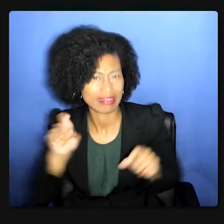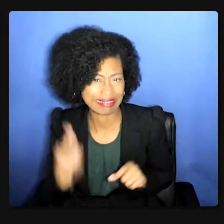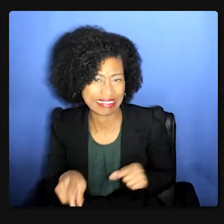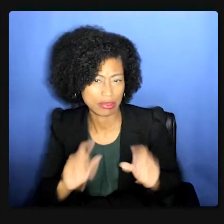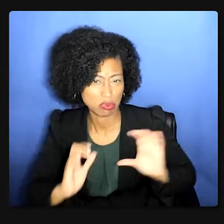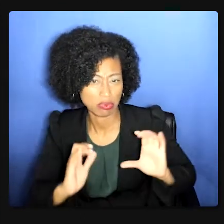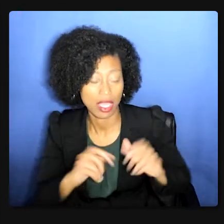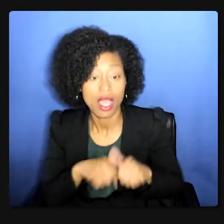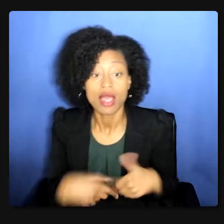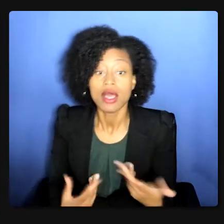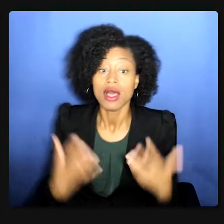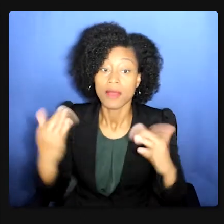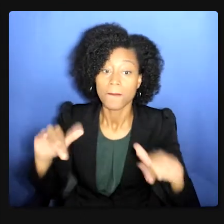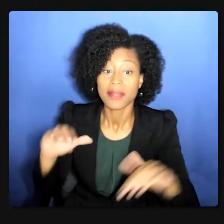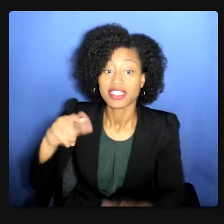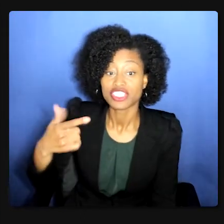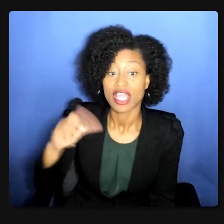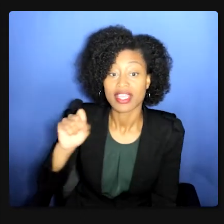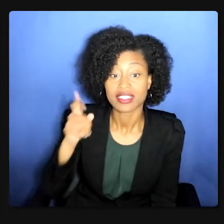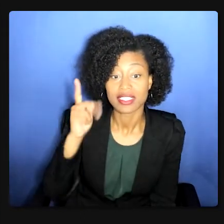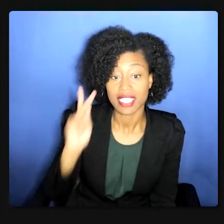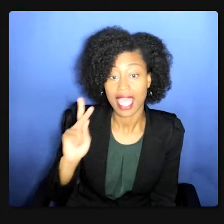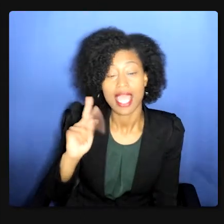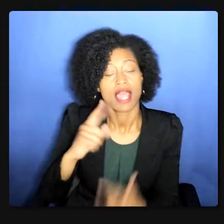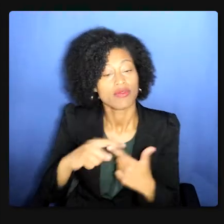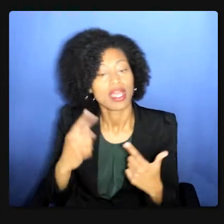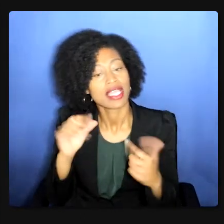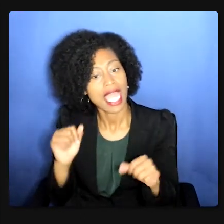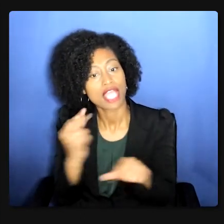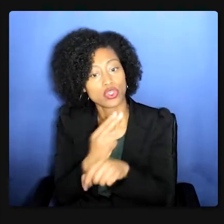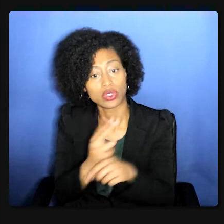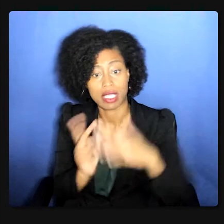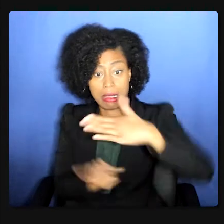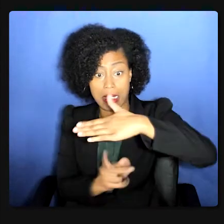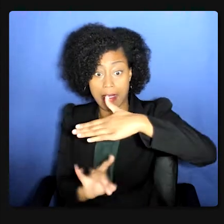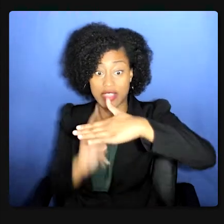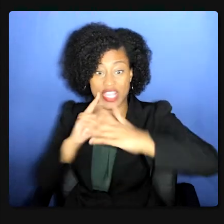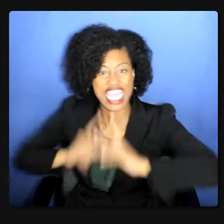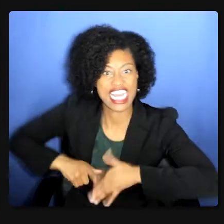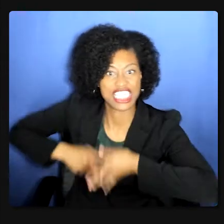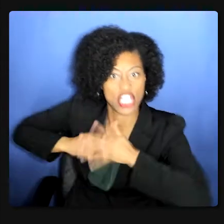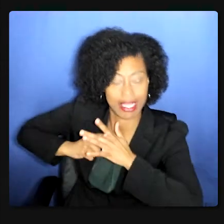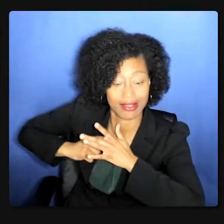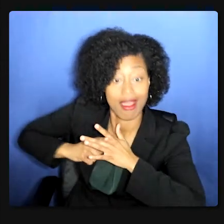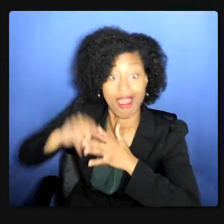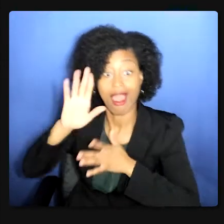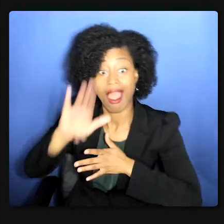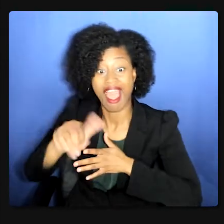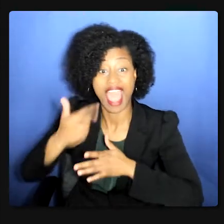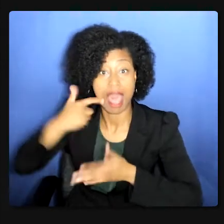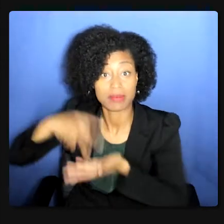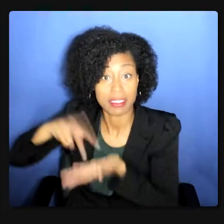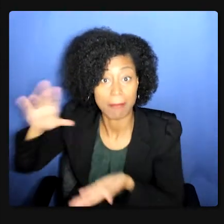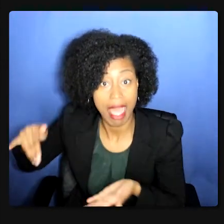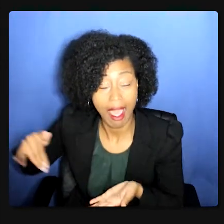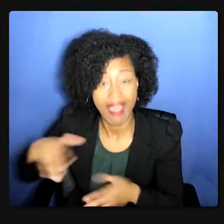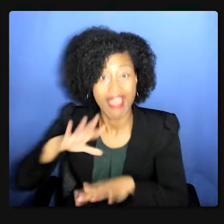So the game server can use the GSDK to tell to Thundernetes, "Hey, I'm initializing. Hey, I'm standing by."